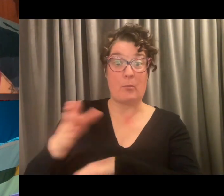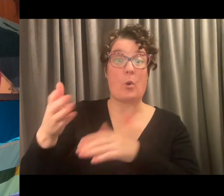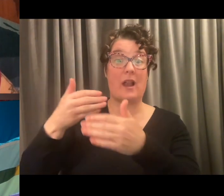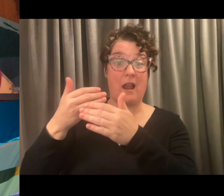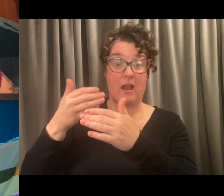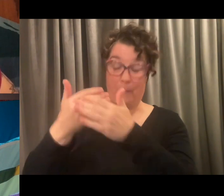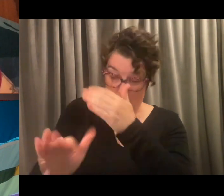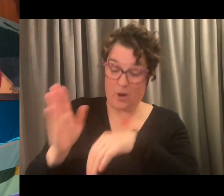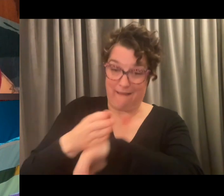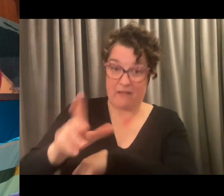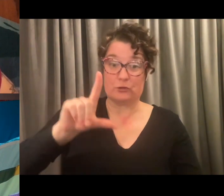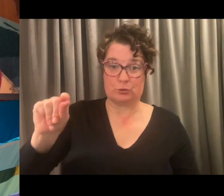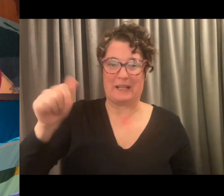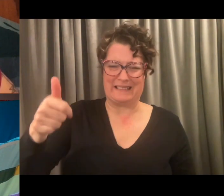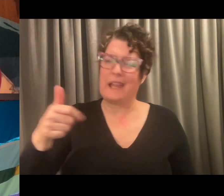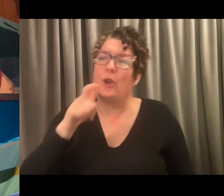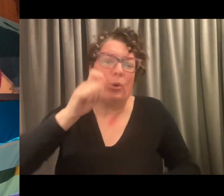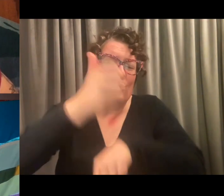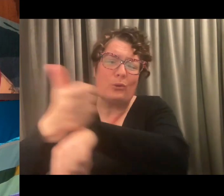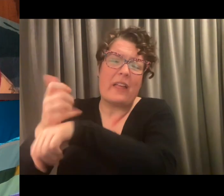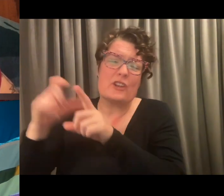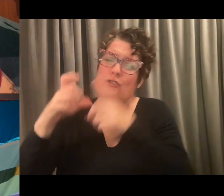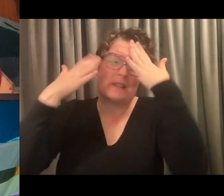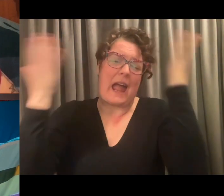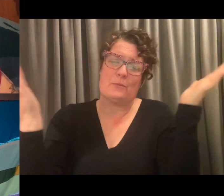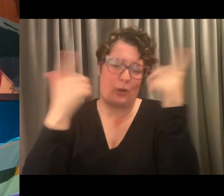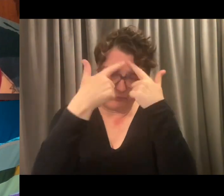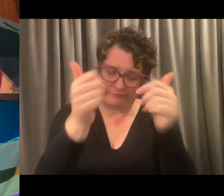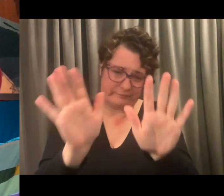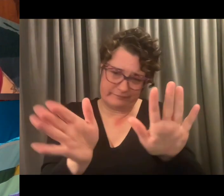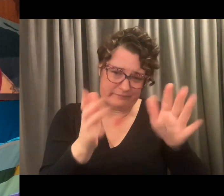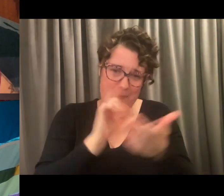But I love the idea, you know, the idea that like Generation Z is the last